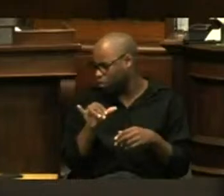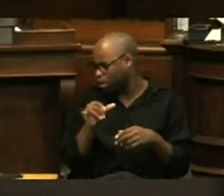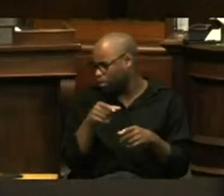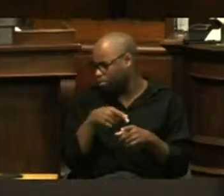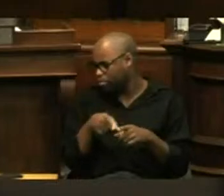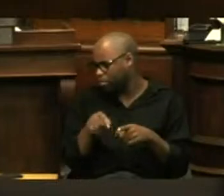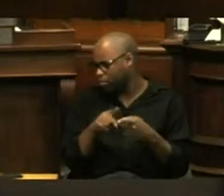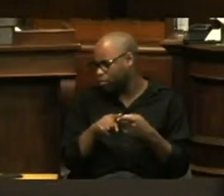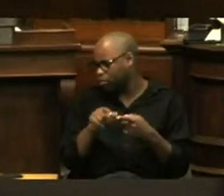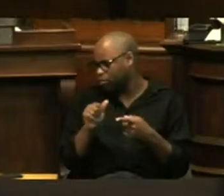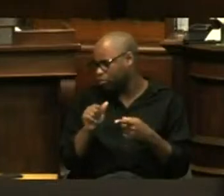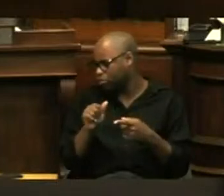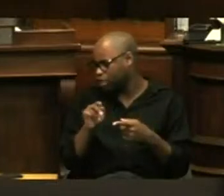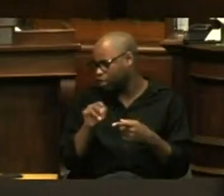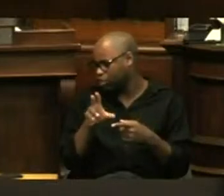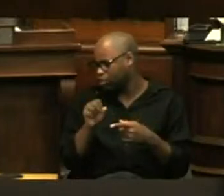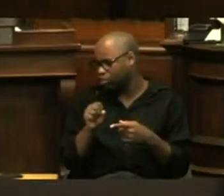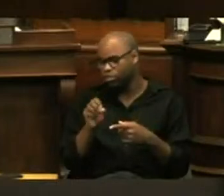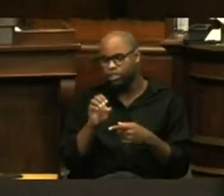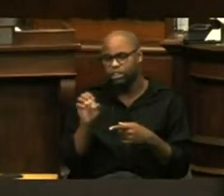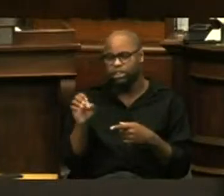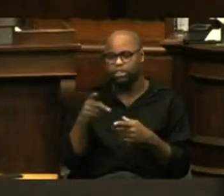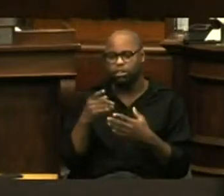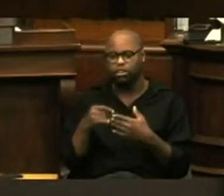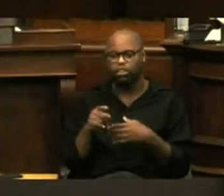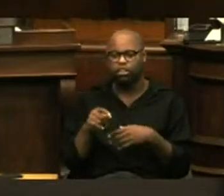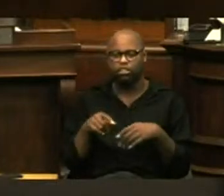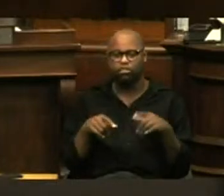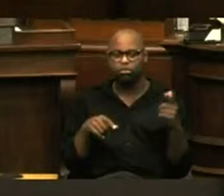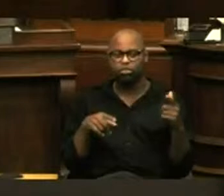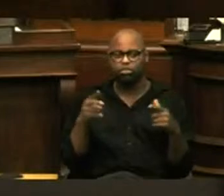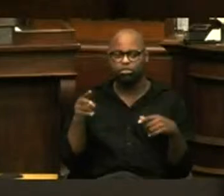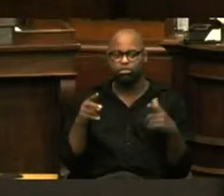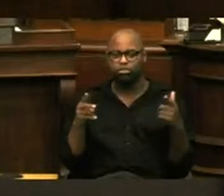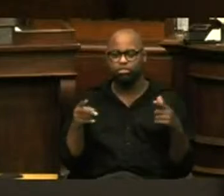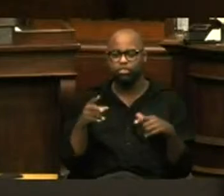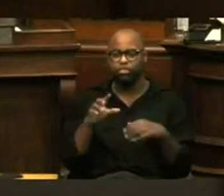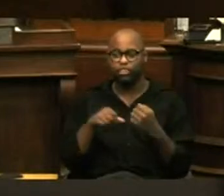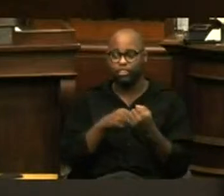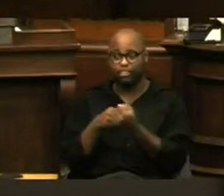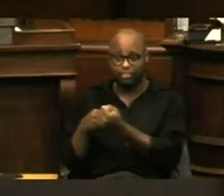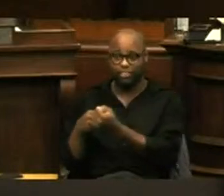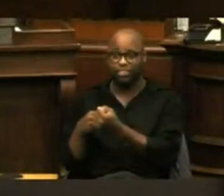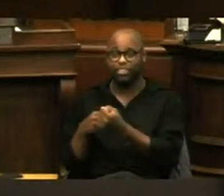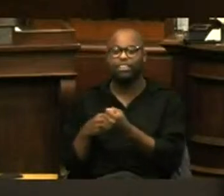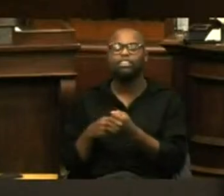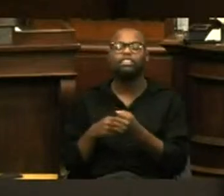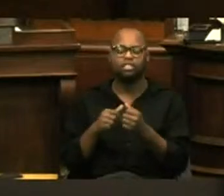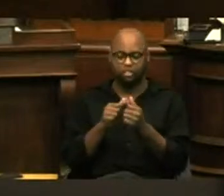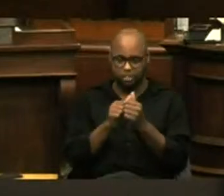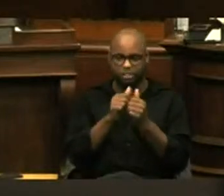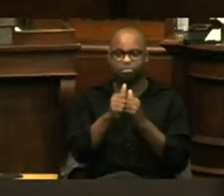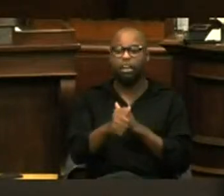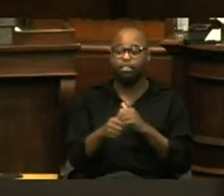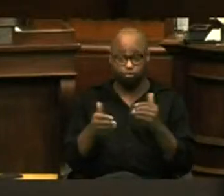Andrew Street East project. Any questions? Comments or concerns?